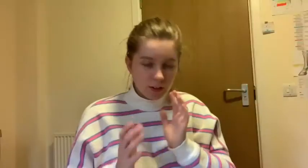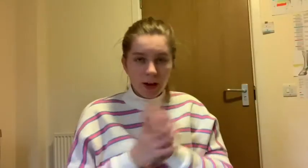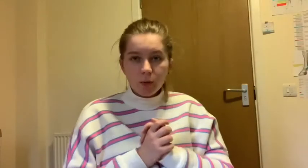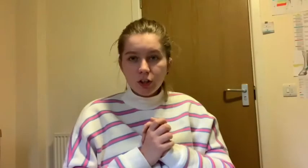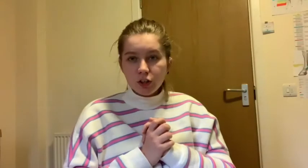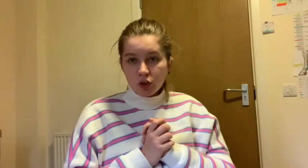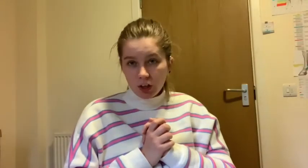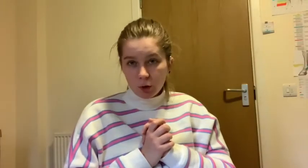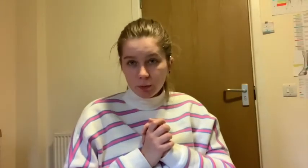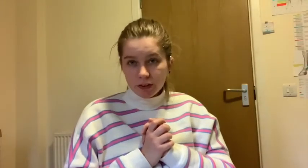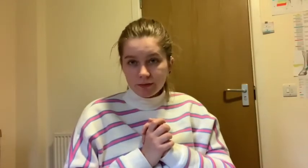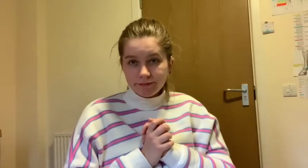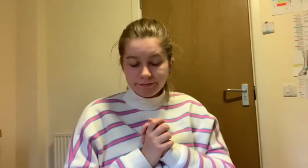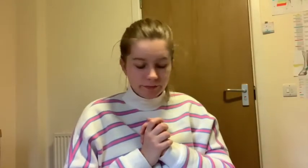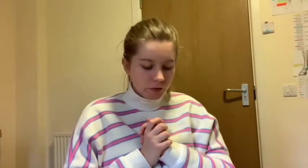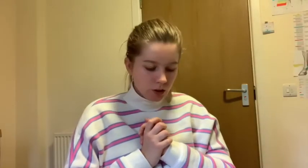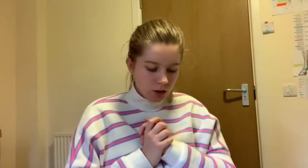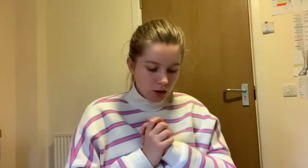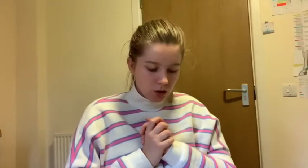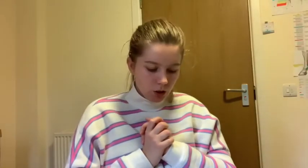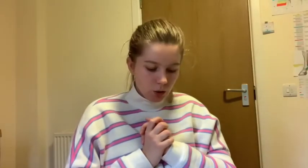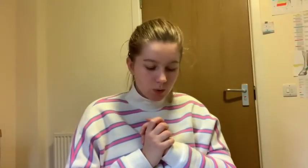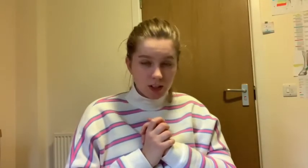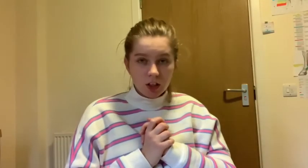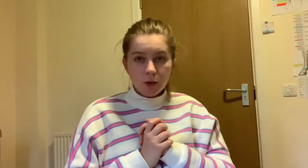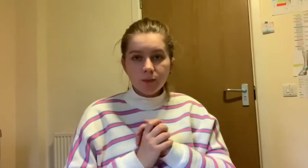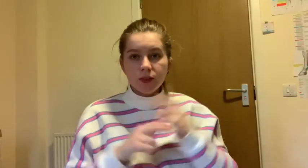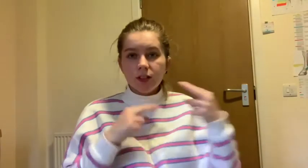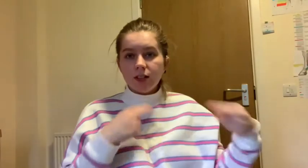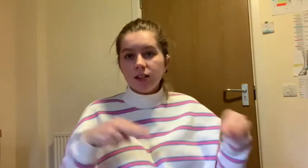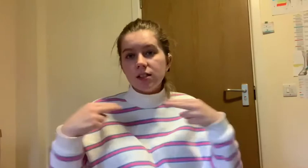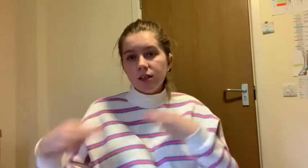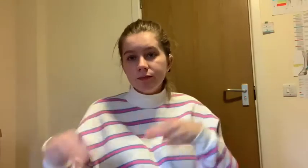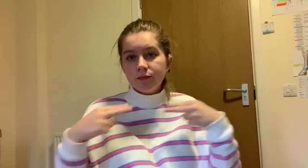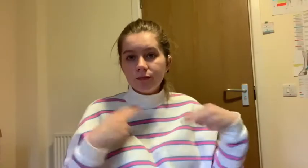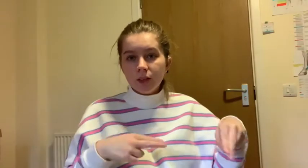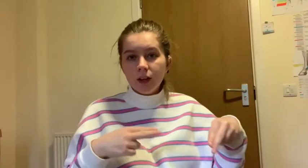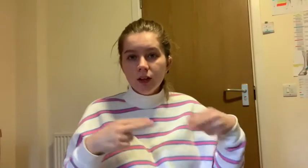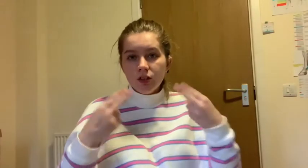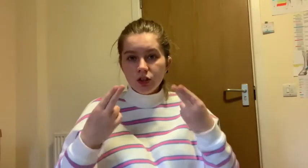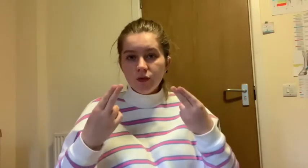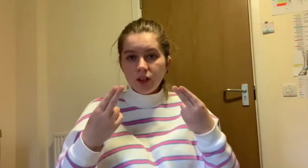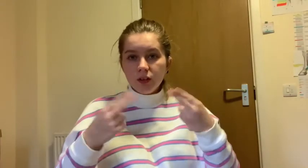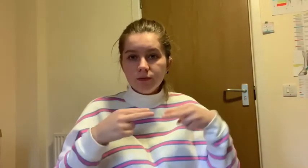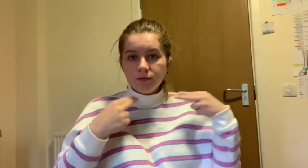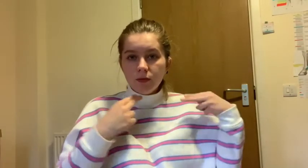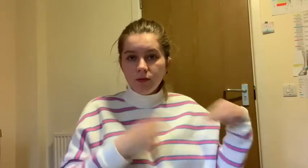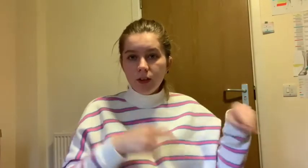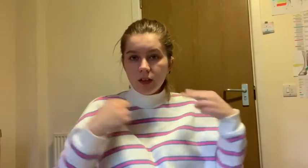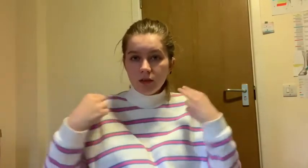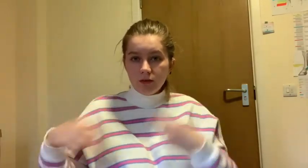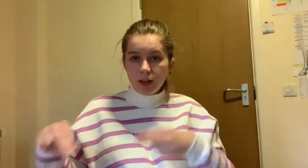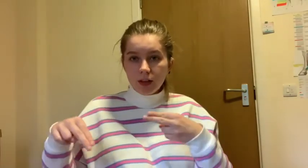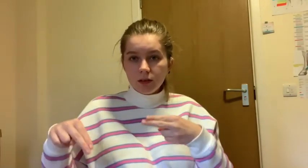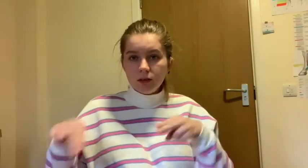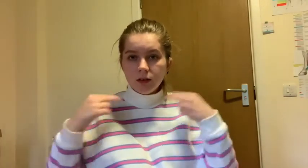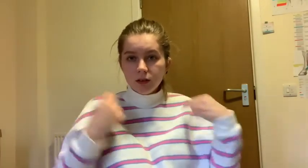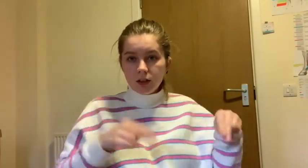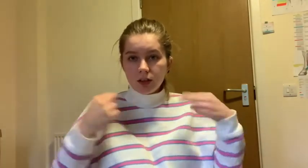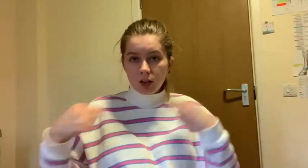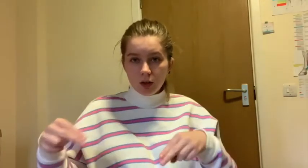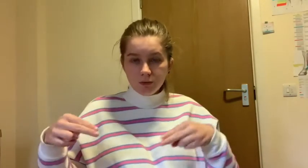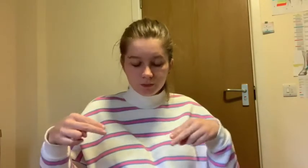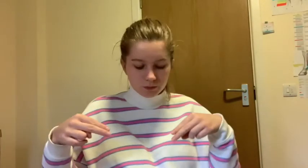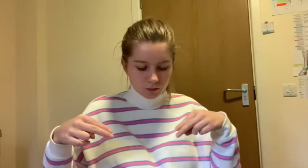Now we are going to do Jhope's. "Disco" dancing. 2 fingers, flick flick. "Disco".